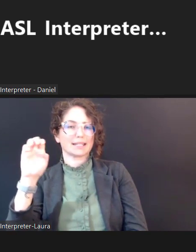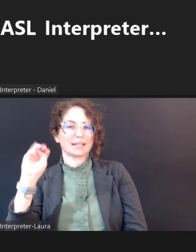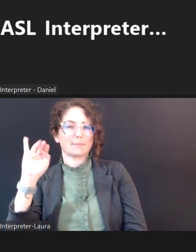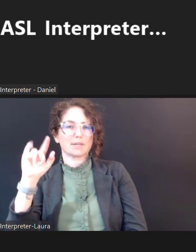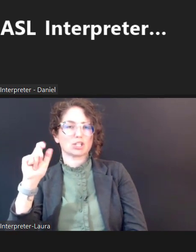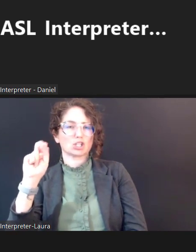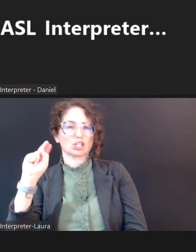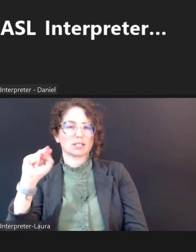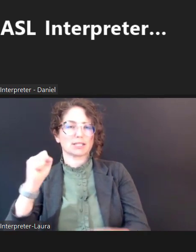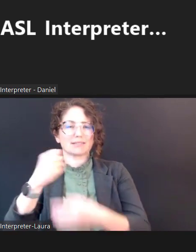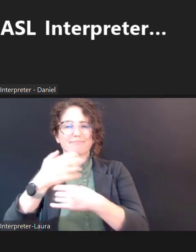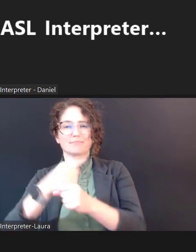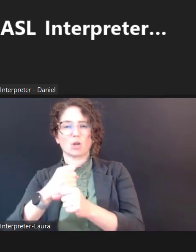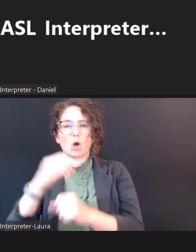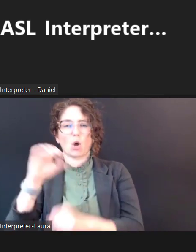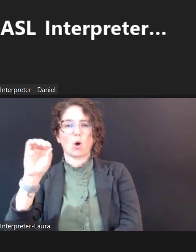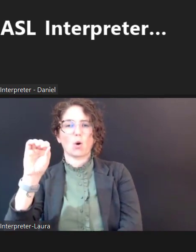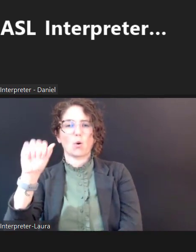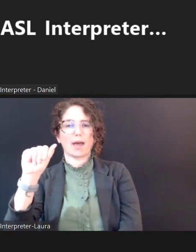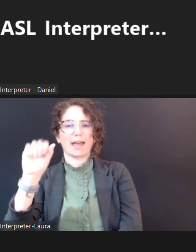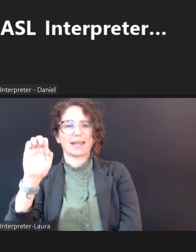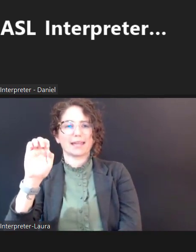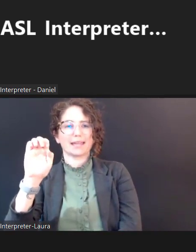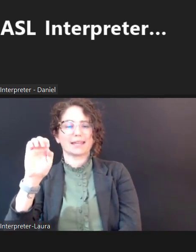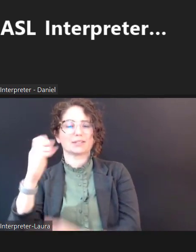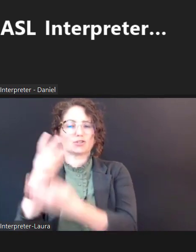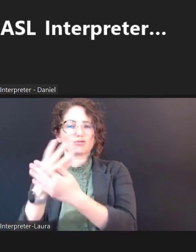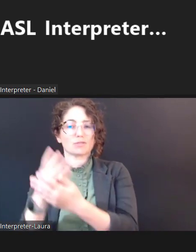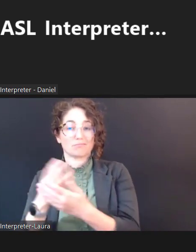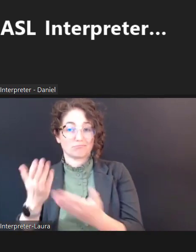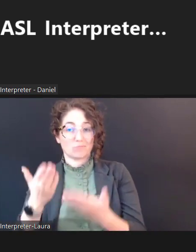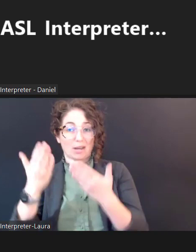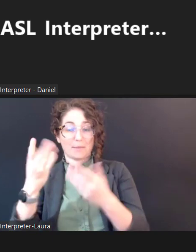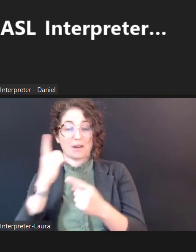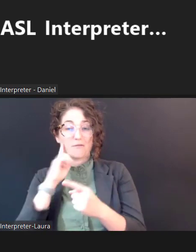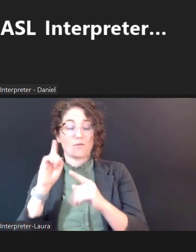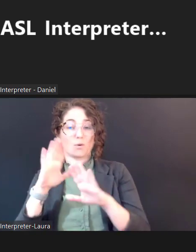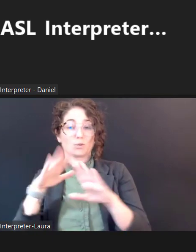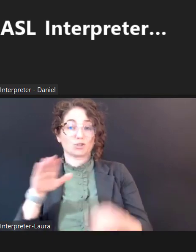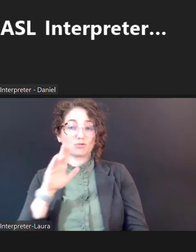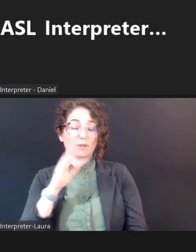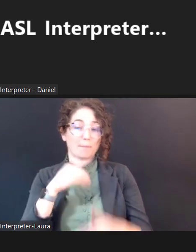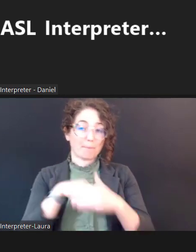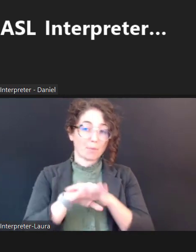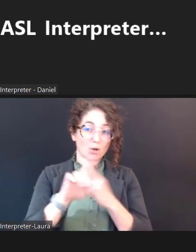recommended screening for children are birth to 3 years of age and it